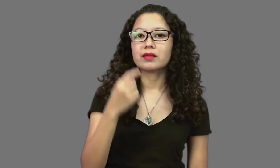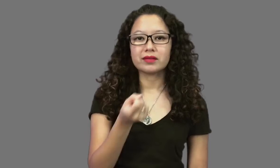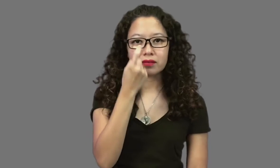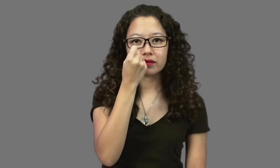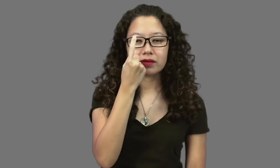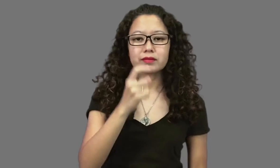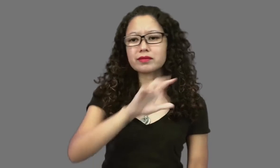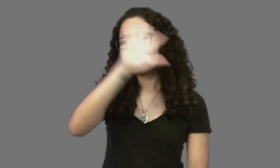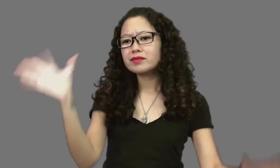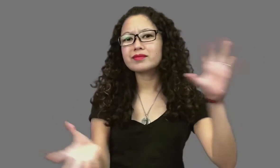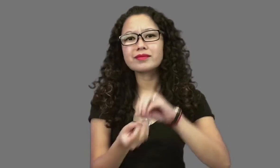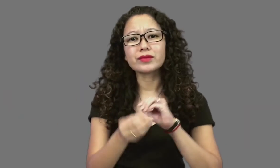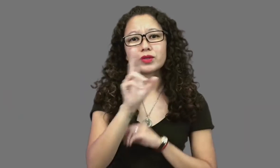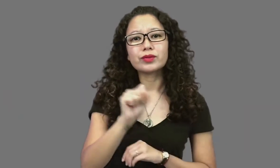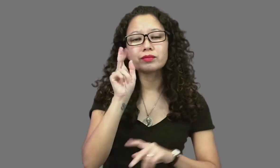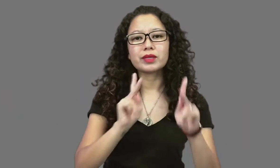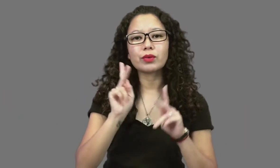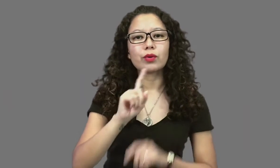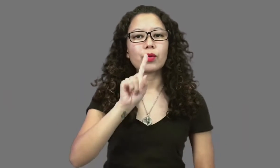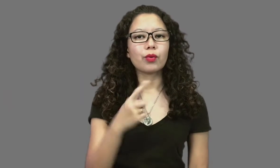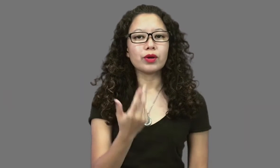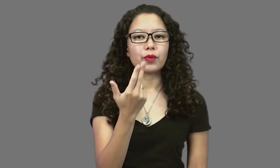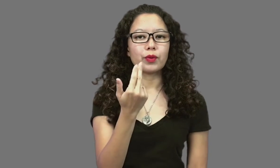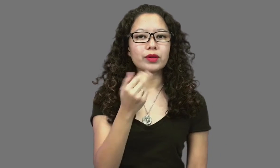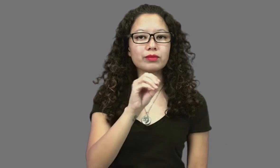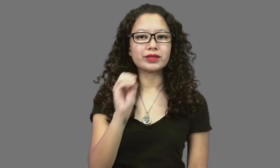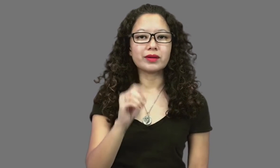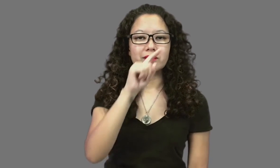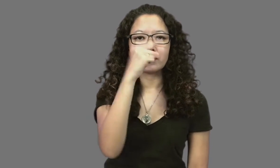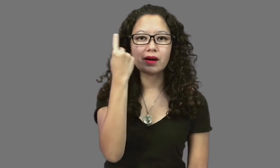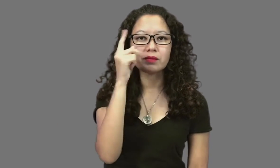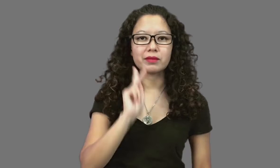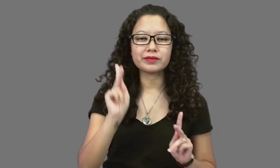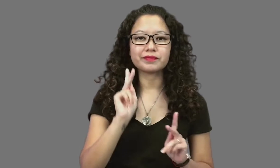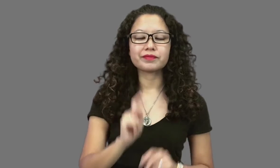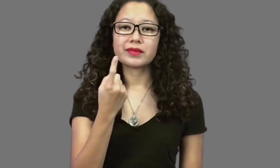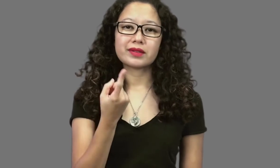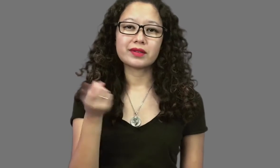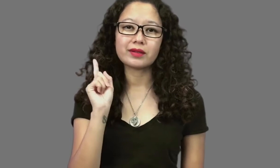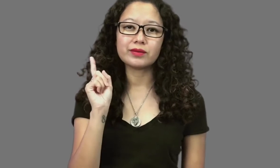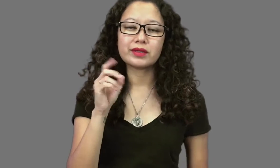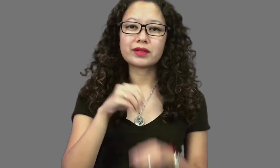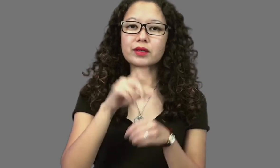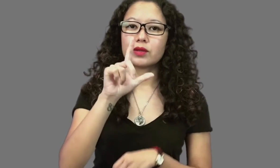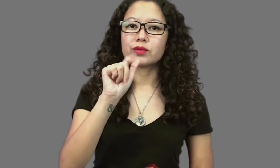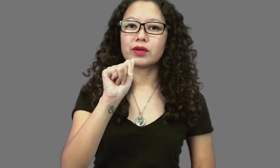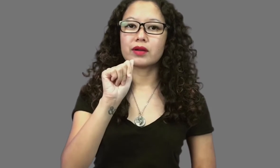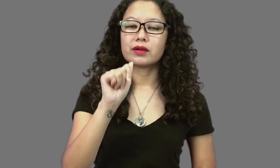even though Black people make only 13% of the population. Earlier this week in Louisiana,